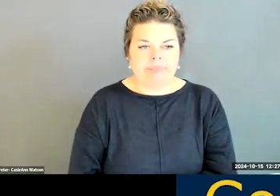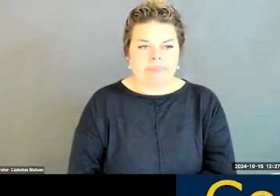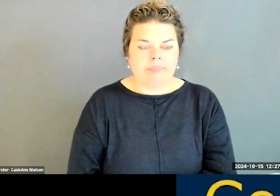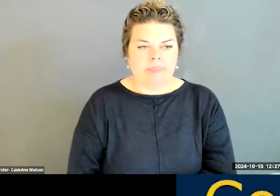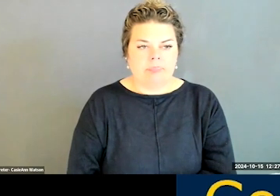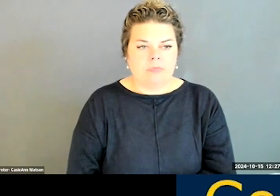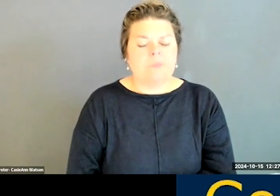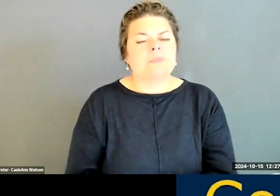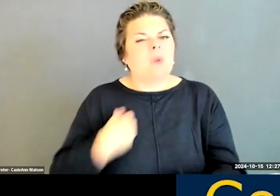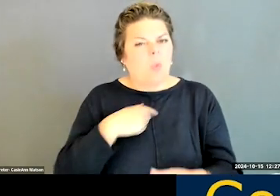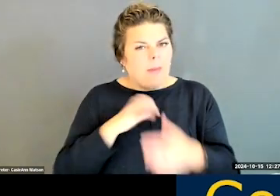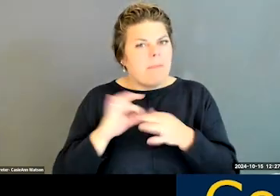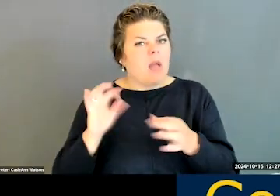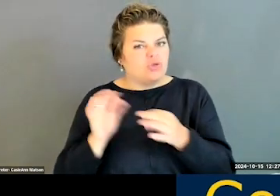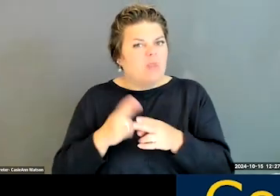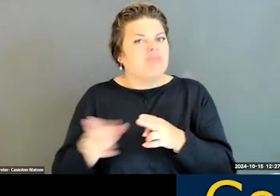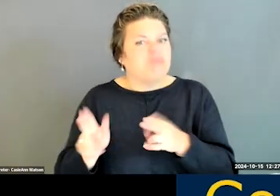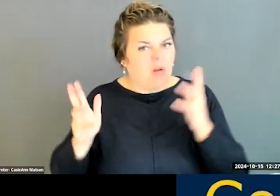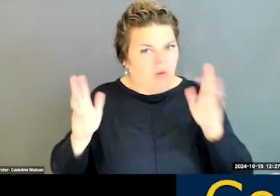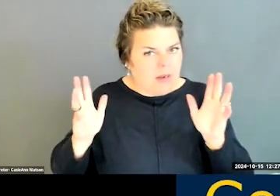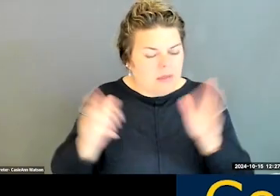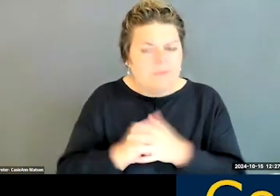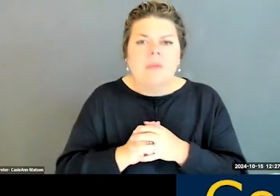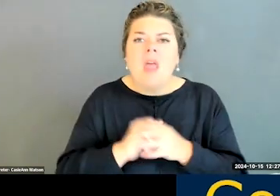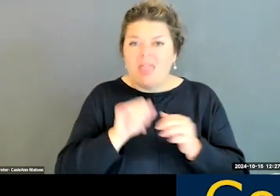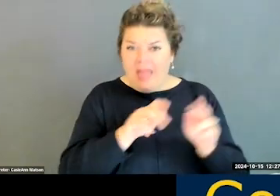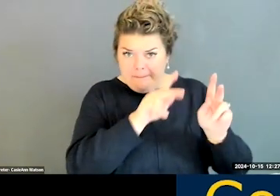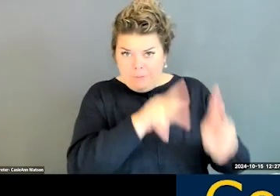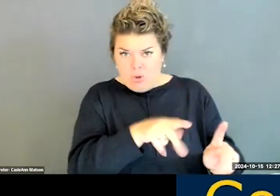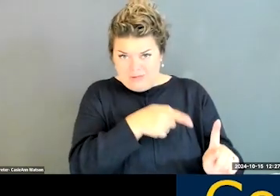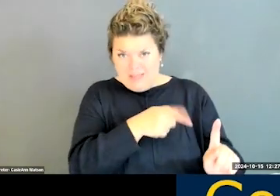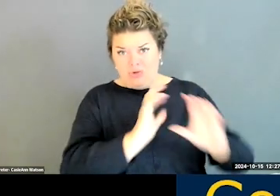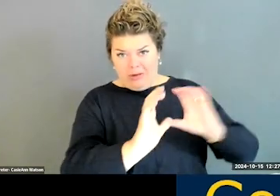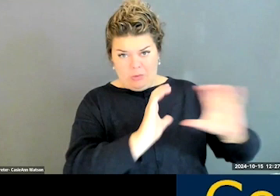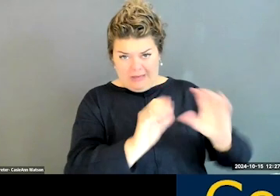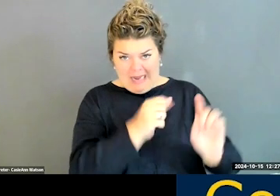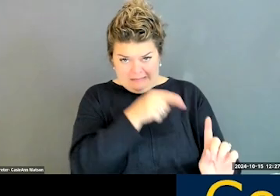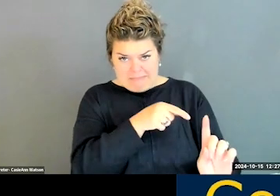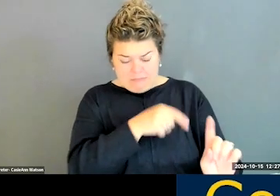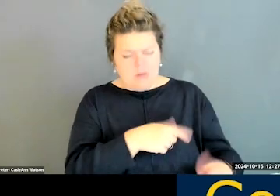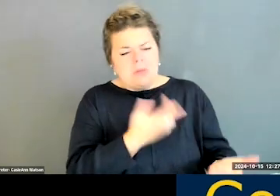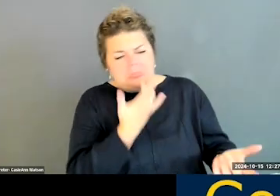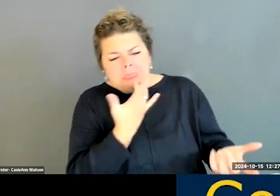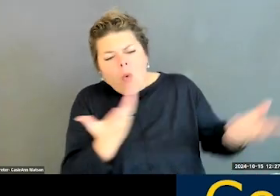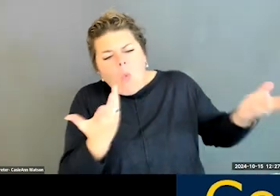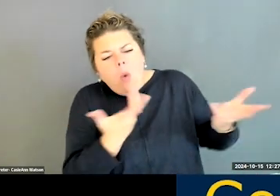We've kind of mentioned this a bit already, but ask the person that you're communicating with what communication method they prefer